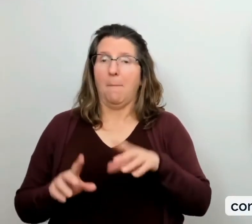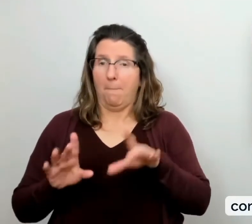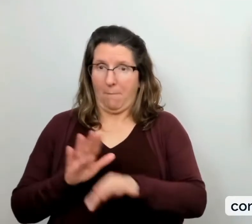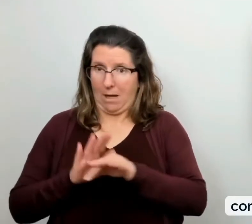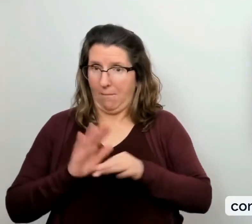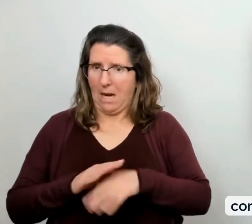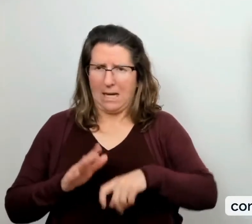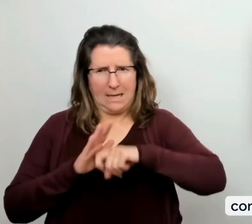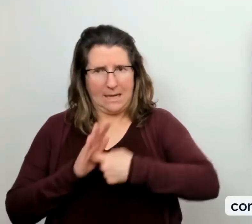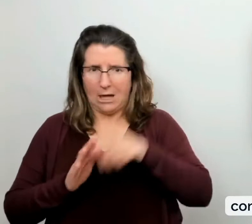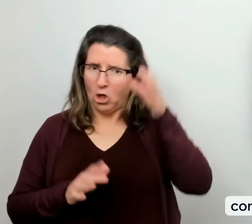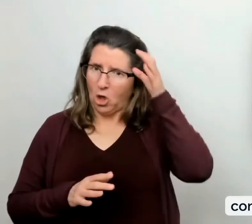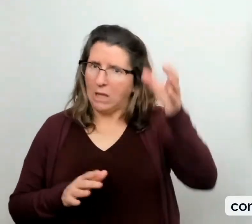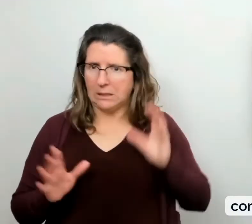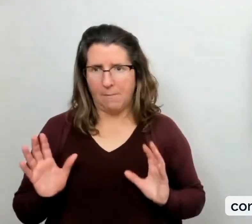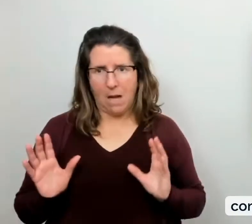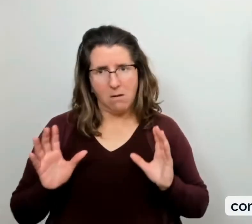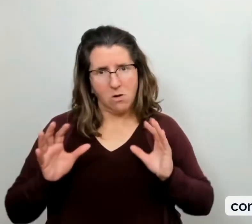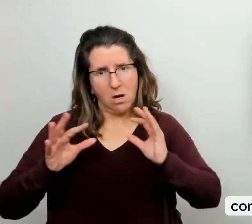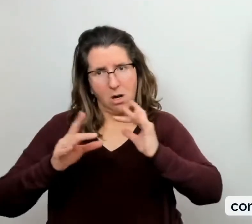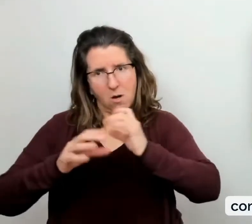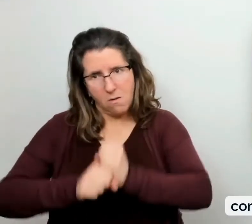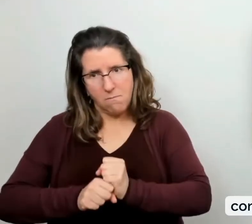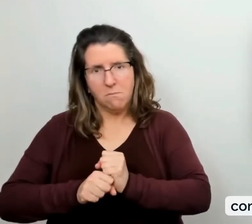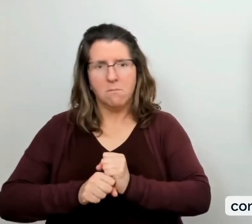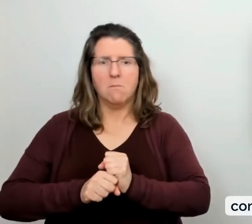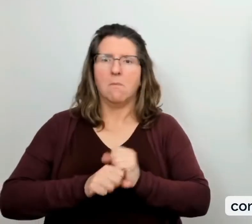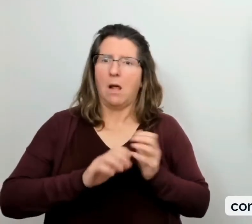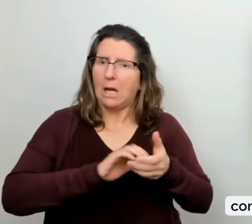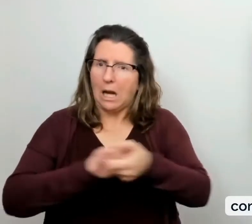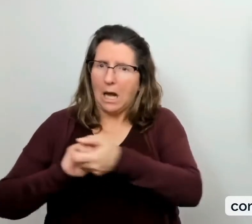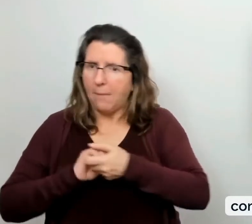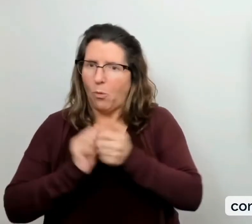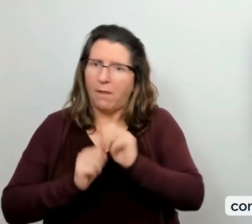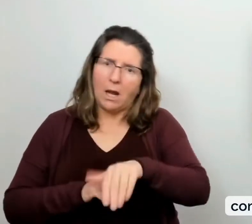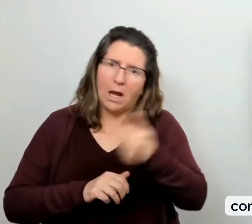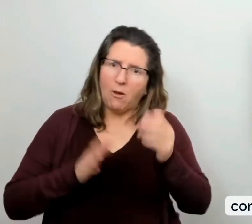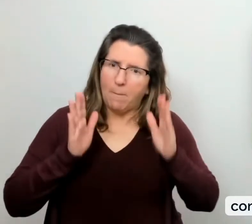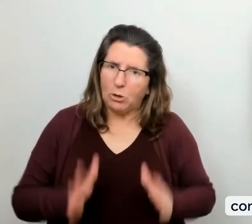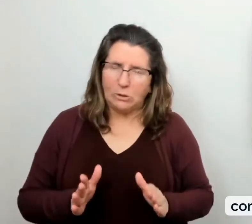Another strategy is summarizing key concepts collaboratively with peers.